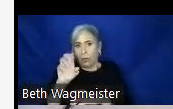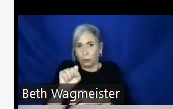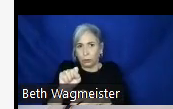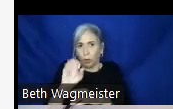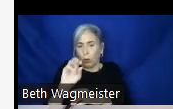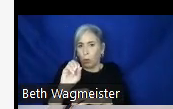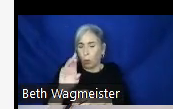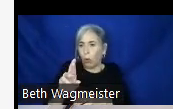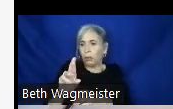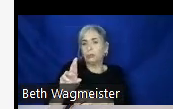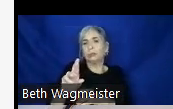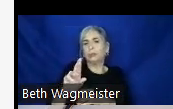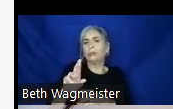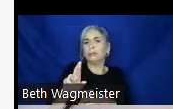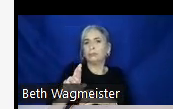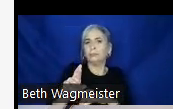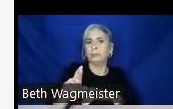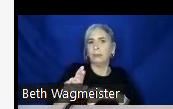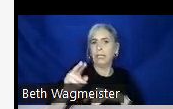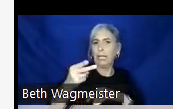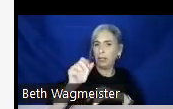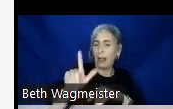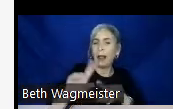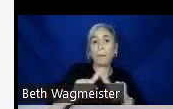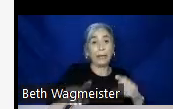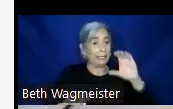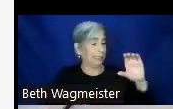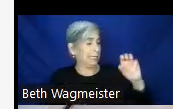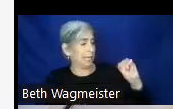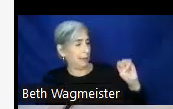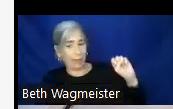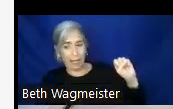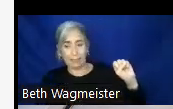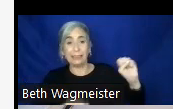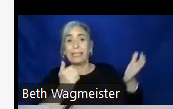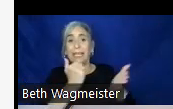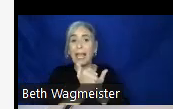to talk about CMS. How can they help when accessibility in the authoring process?